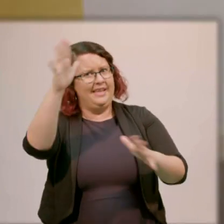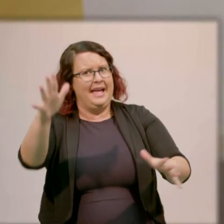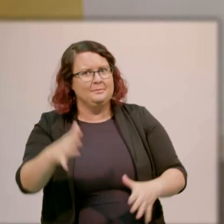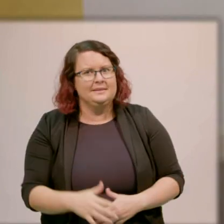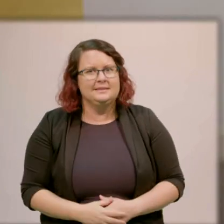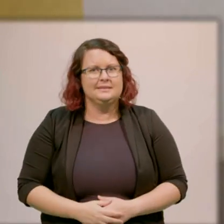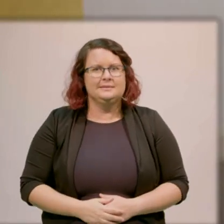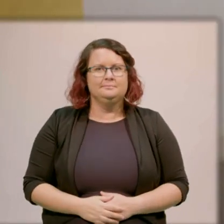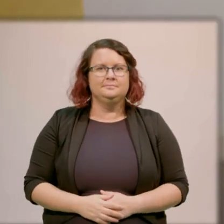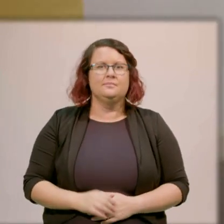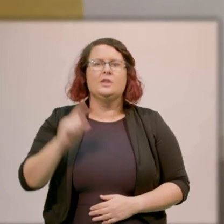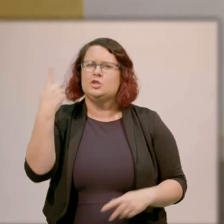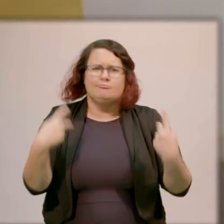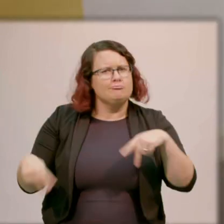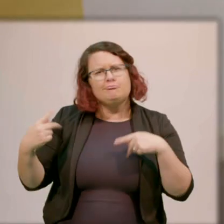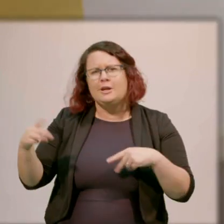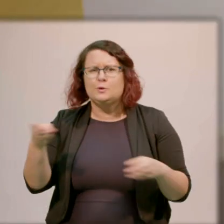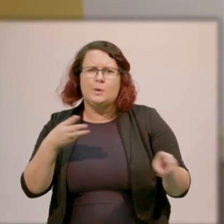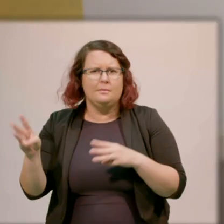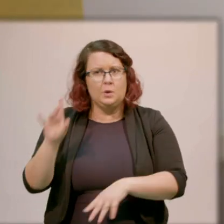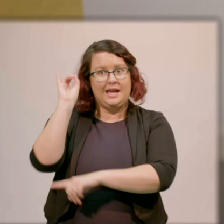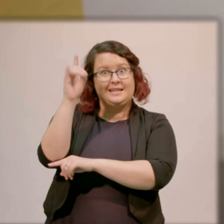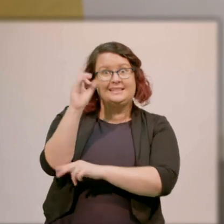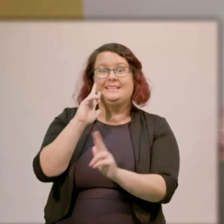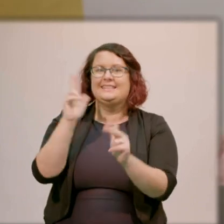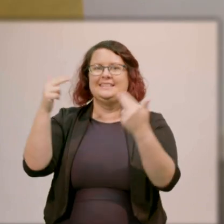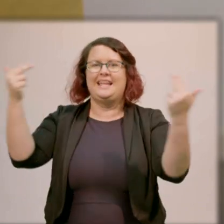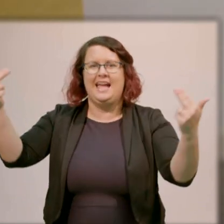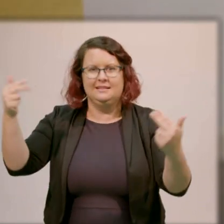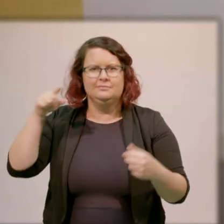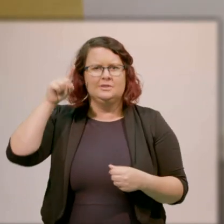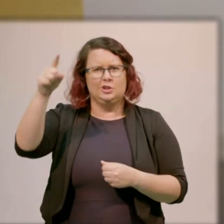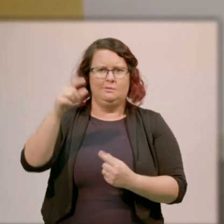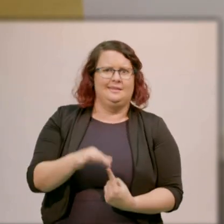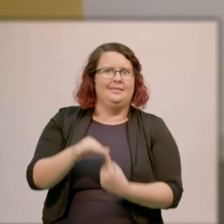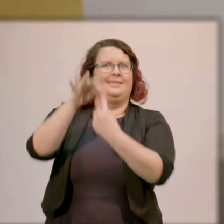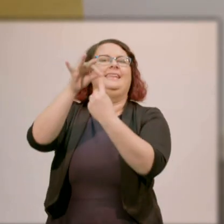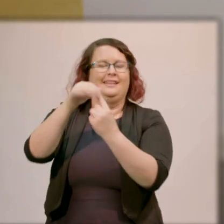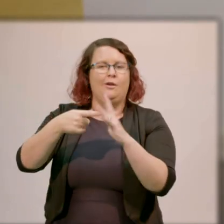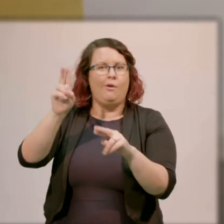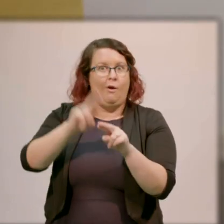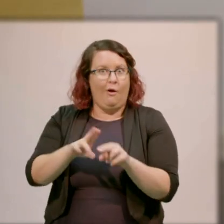Cinders grooved to the music, and Cinders sang. She was the legendary leader of the Rockstar Gang.